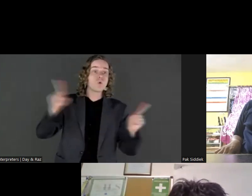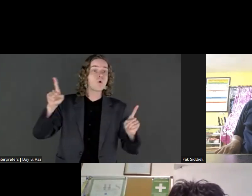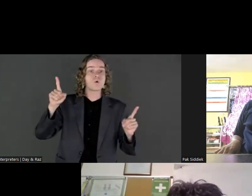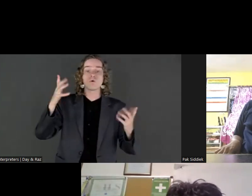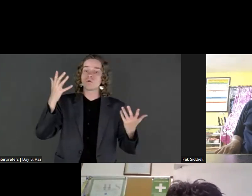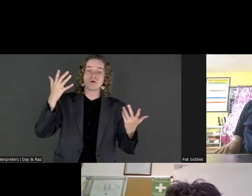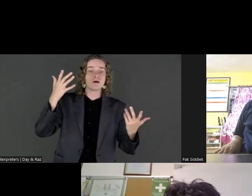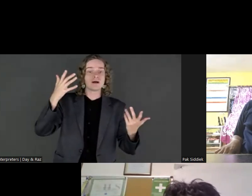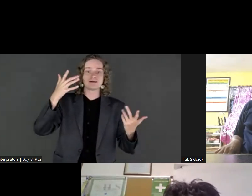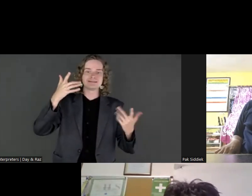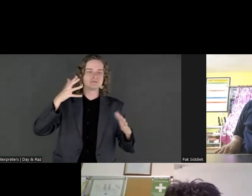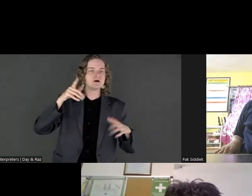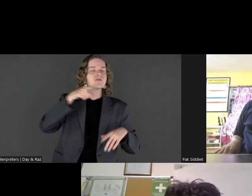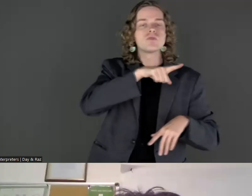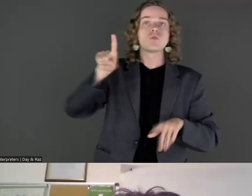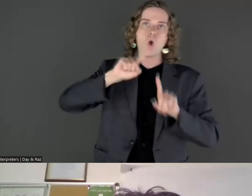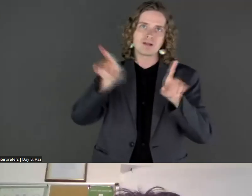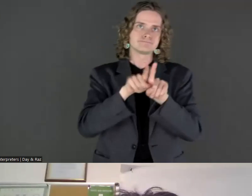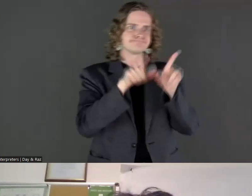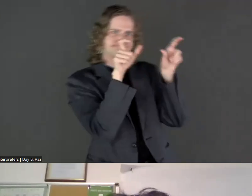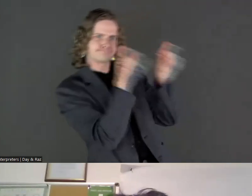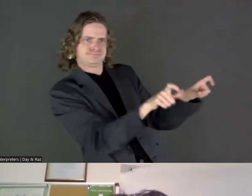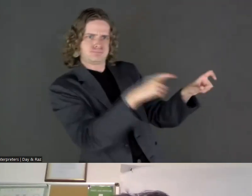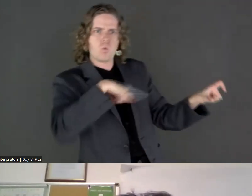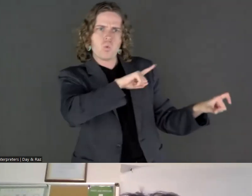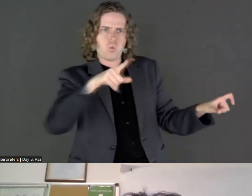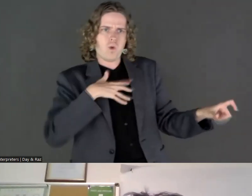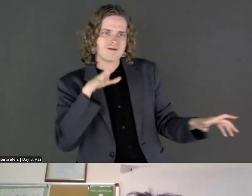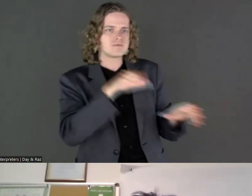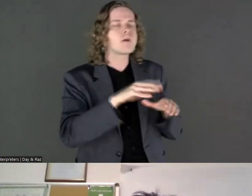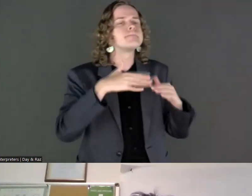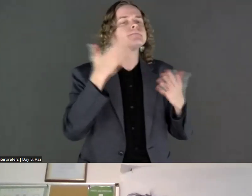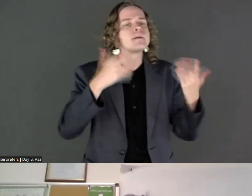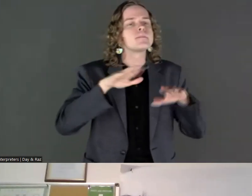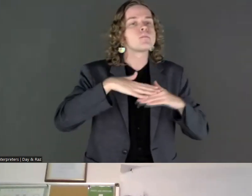Okay, thank you so much, Christiane, for moderating this part. And thanks to our